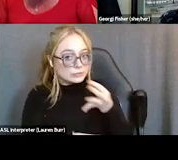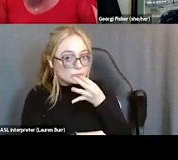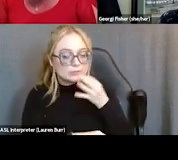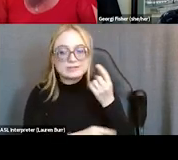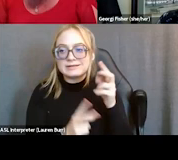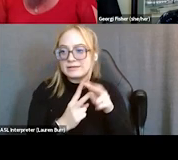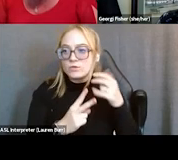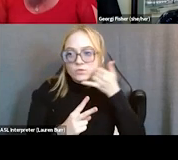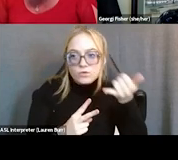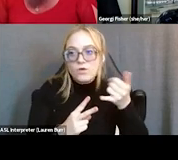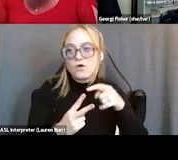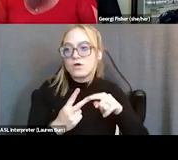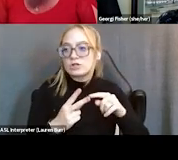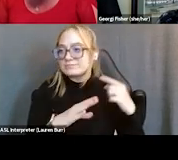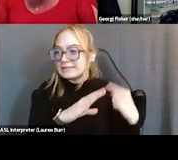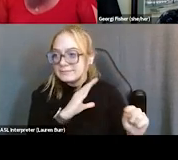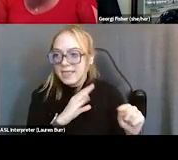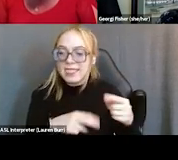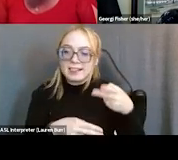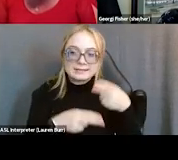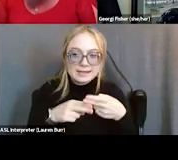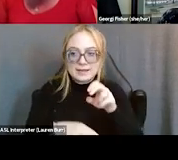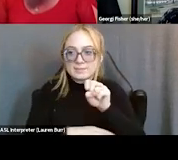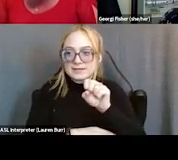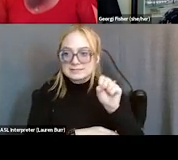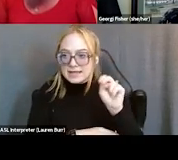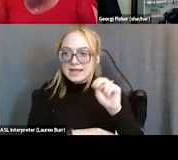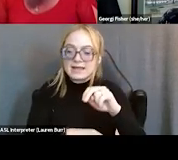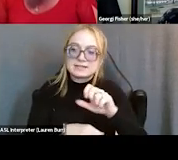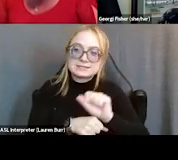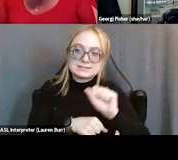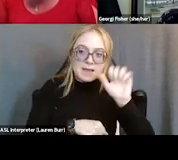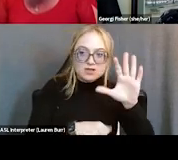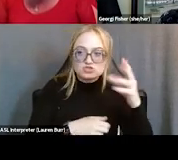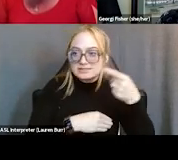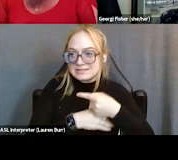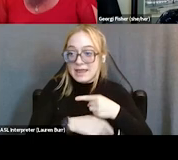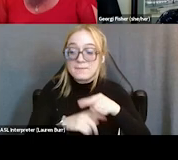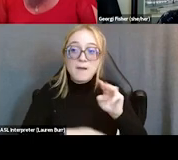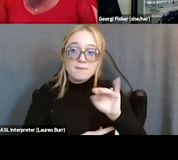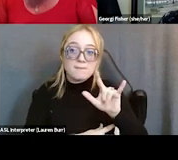the name SSN submission date, but also, you know, Millie's making that contact with the PRO too.